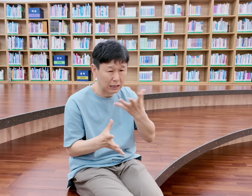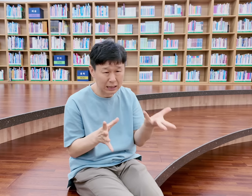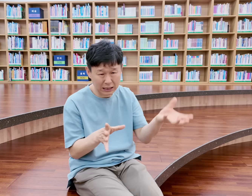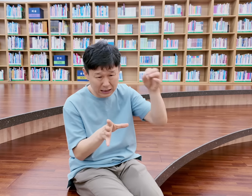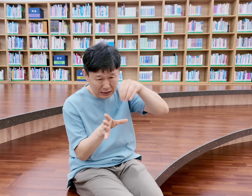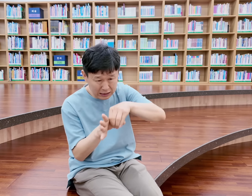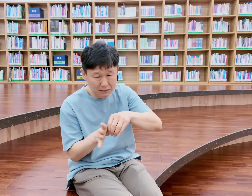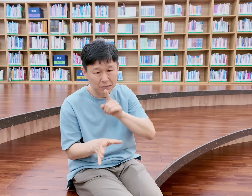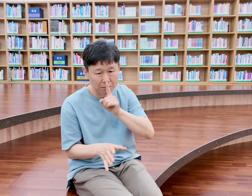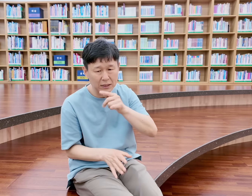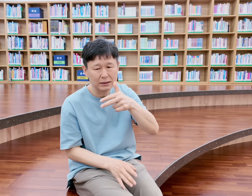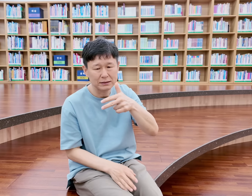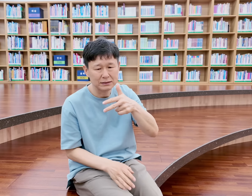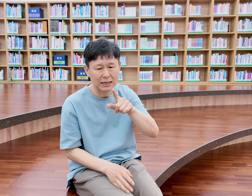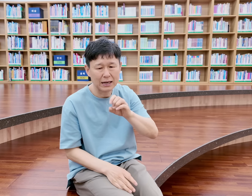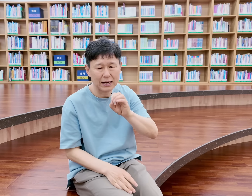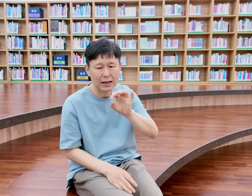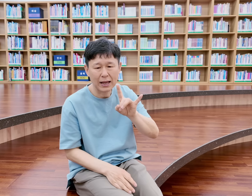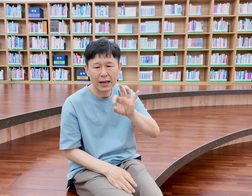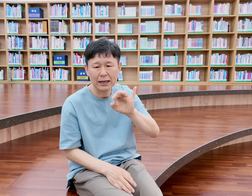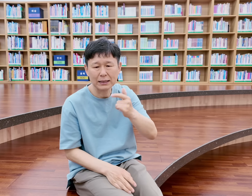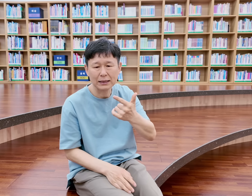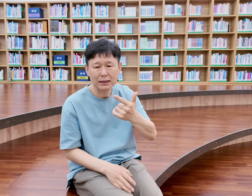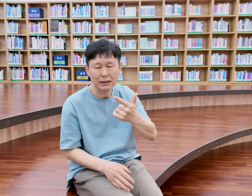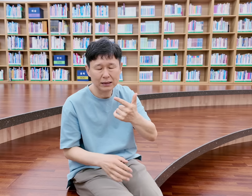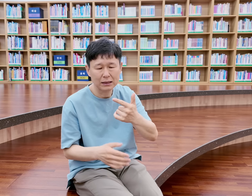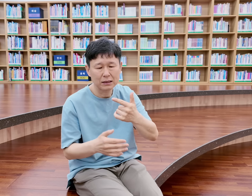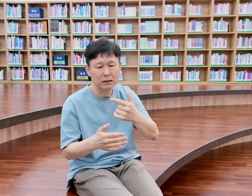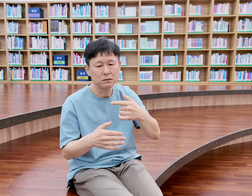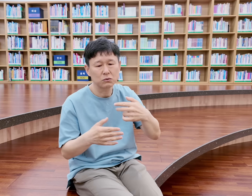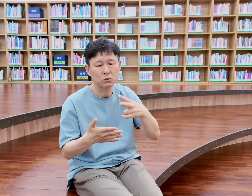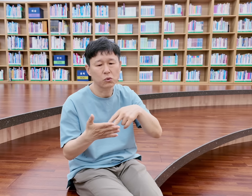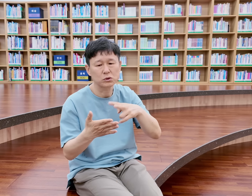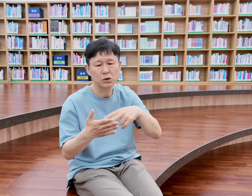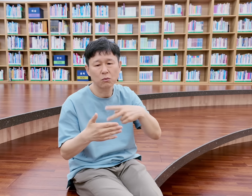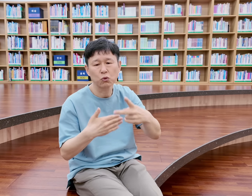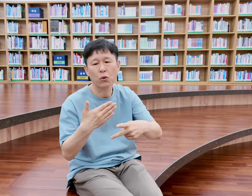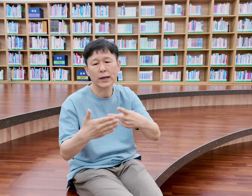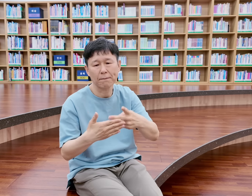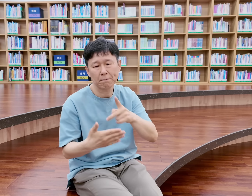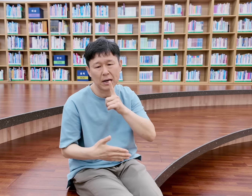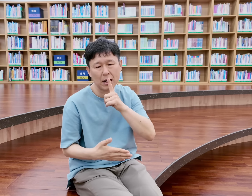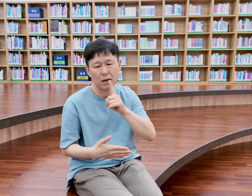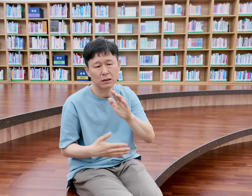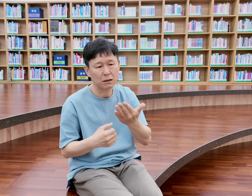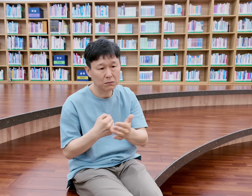including the deaf, the physically impaired, and the visually impaired.